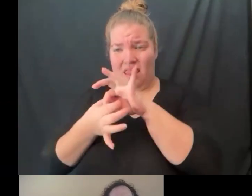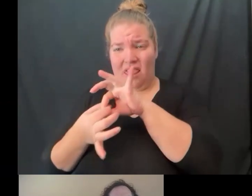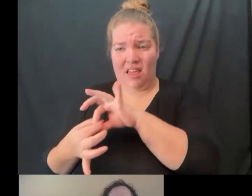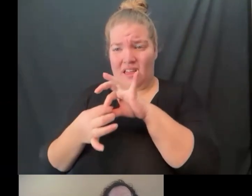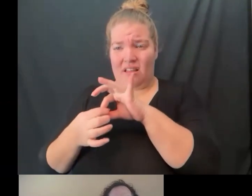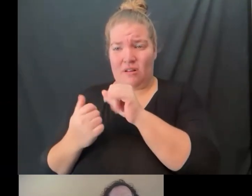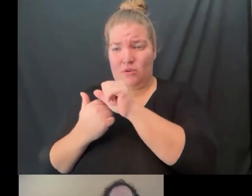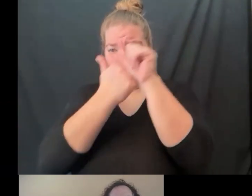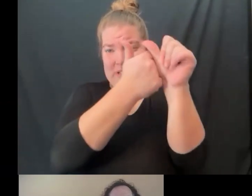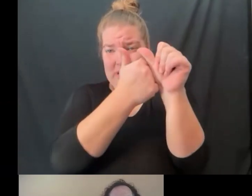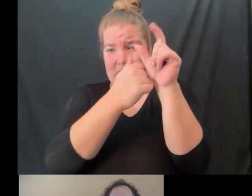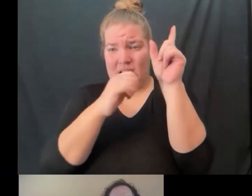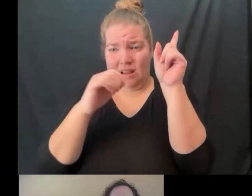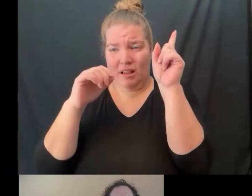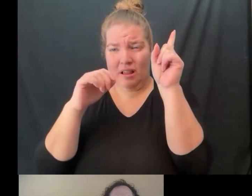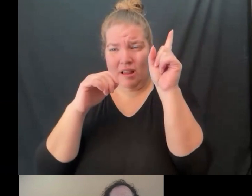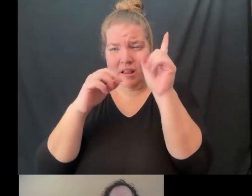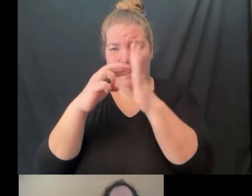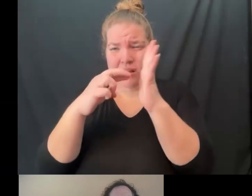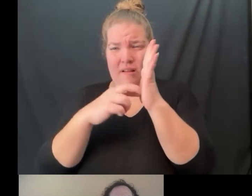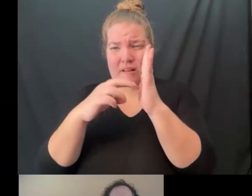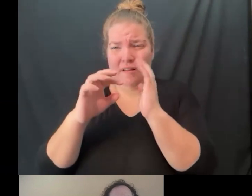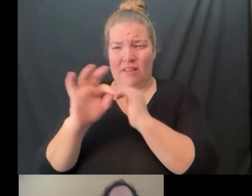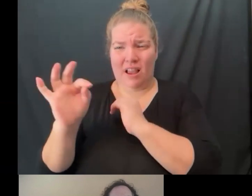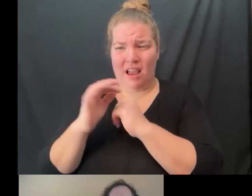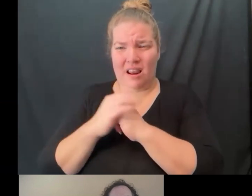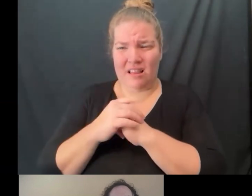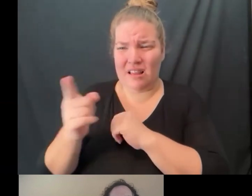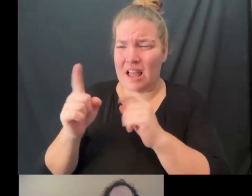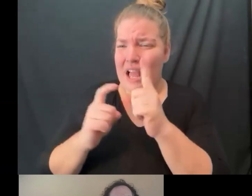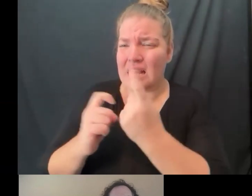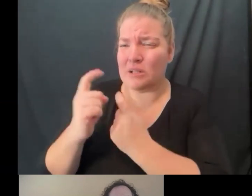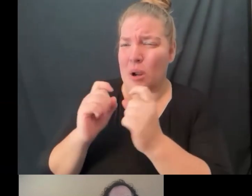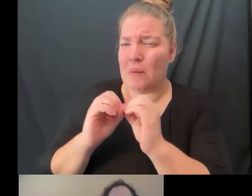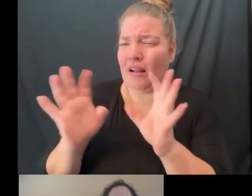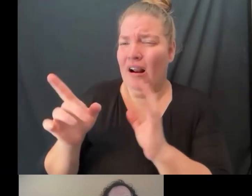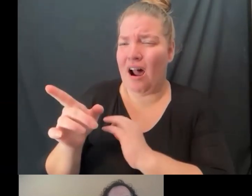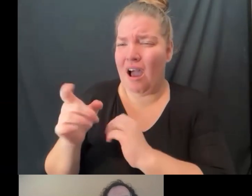Jason, I don't know, because I'm not quite sure I understand your question and I don't want to give you an answer that's incorrect.